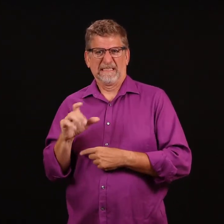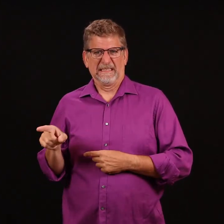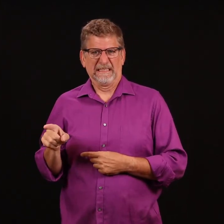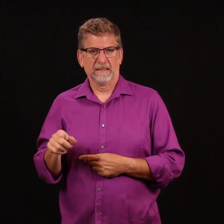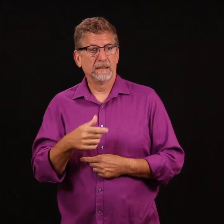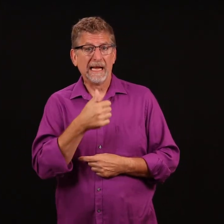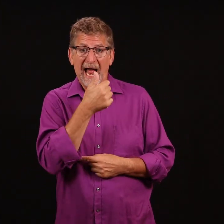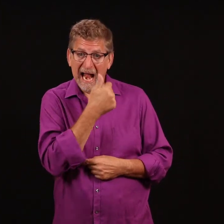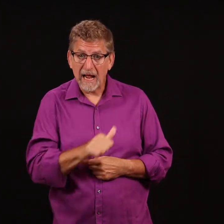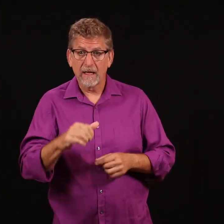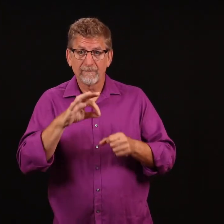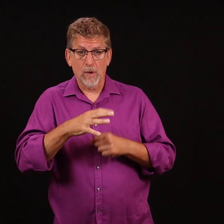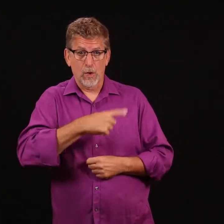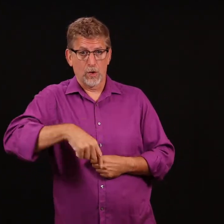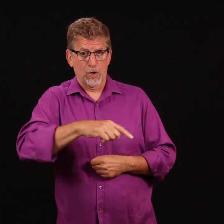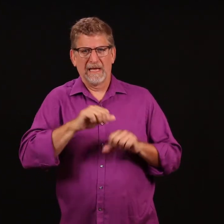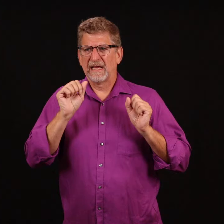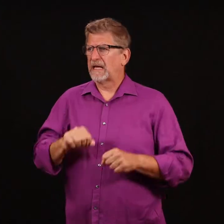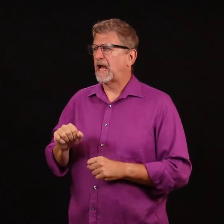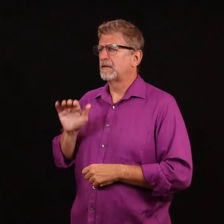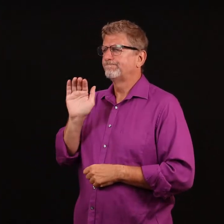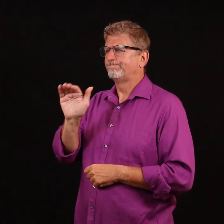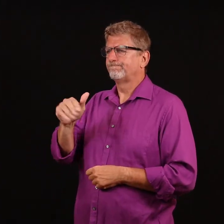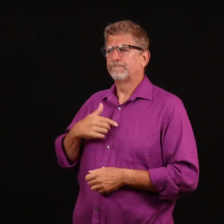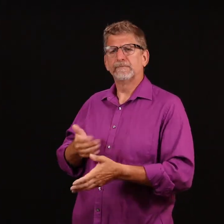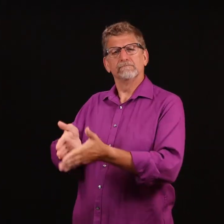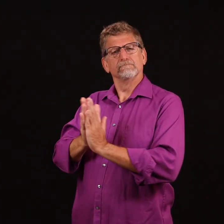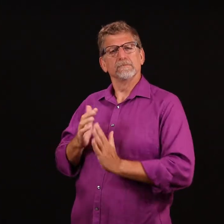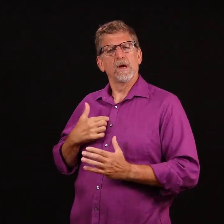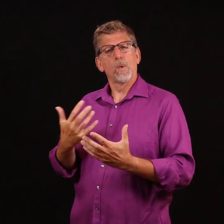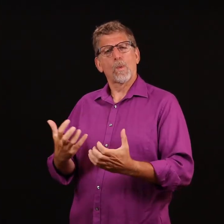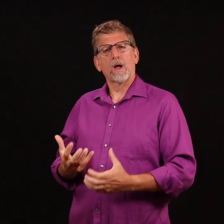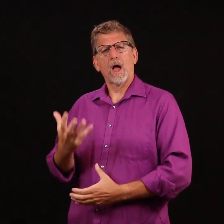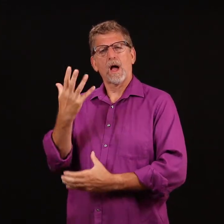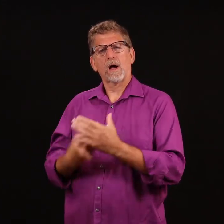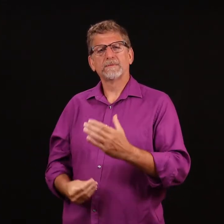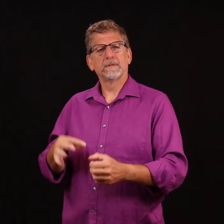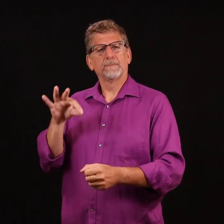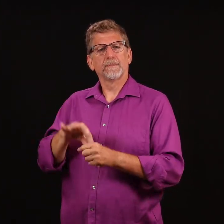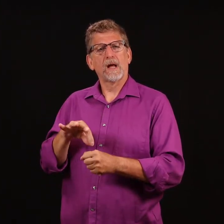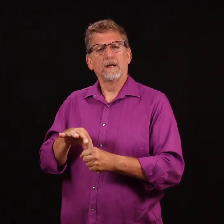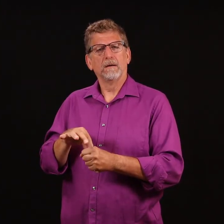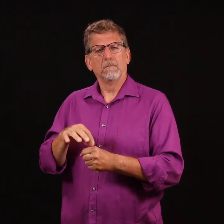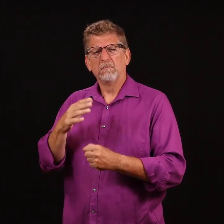including D.C. Any voter can request an absentee ballot,